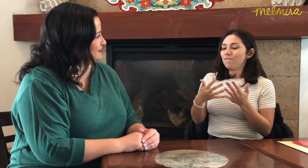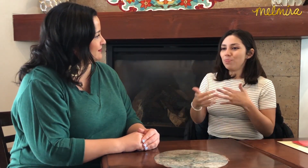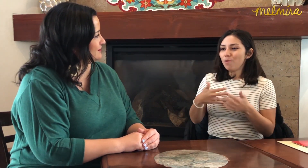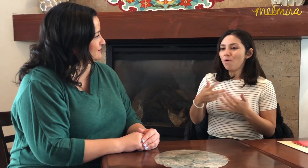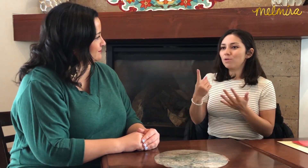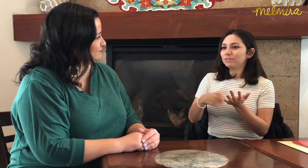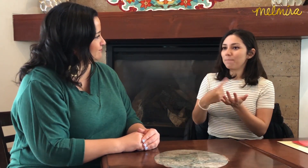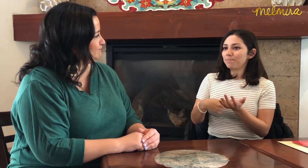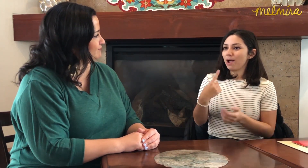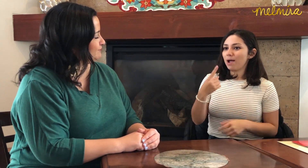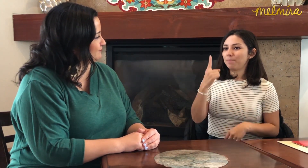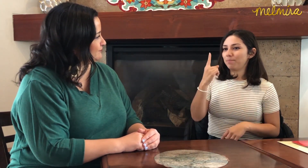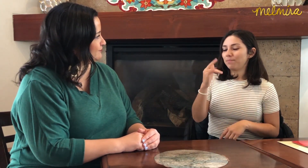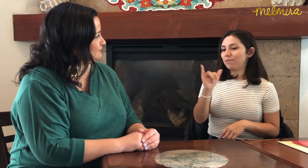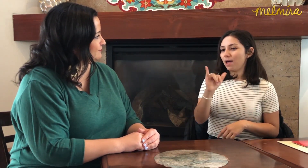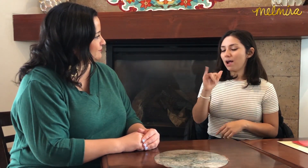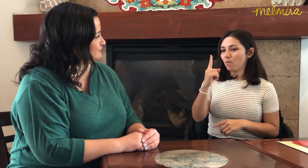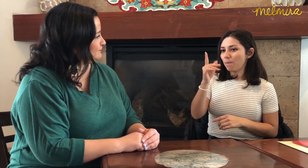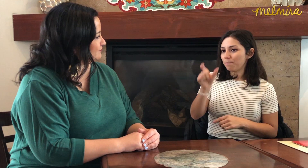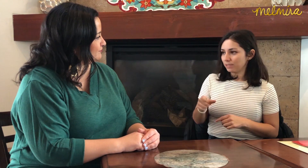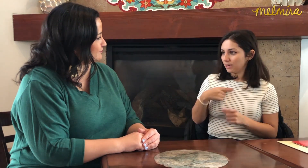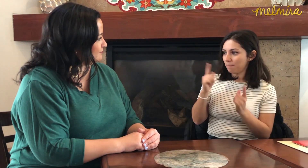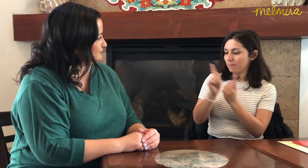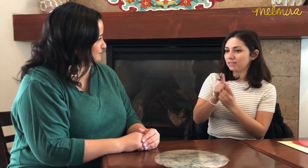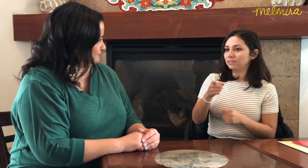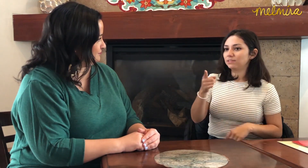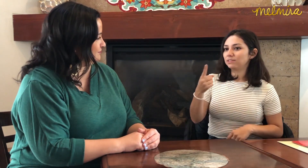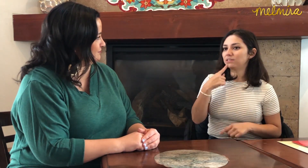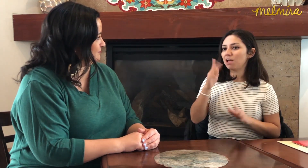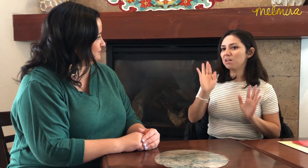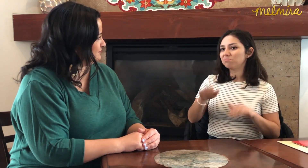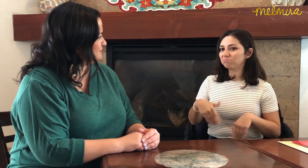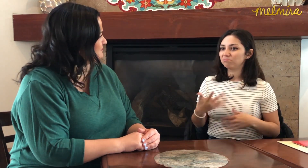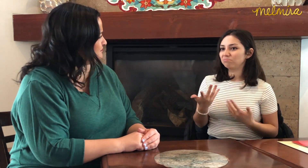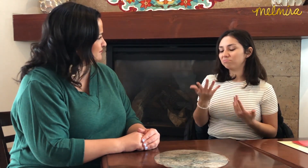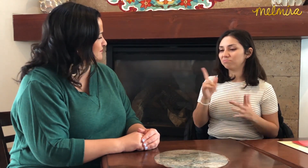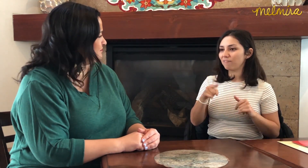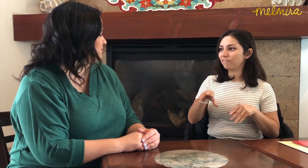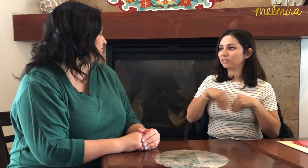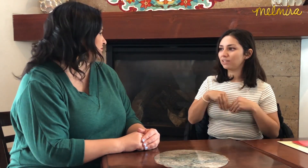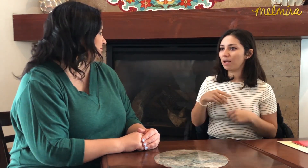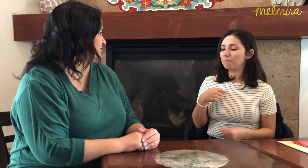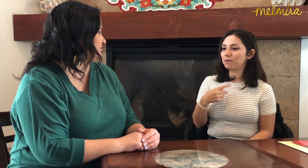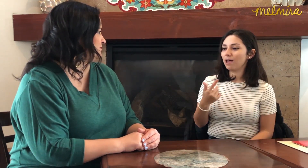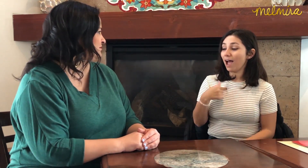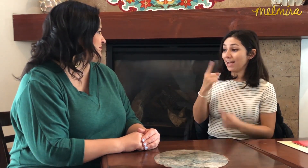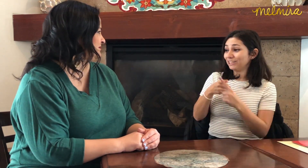So, even though, sometimes like one person I met said, "I just have to accept it,"